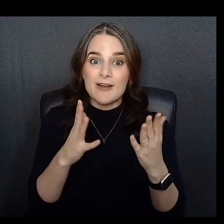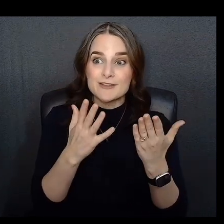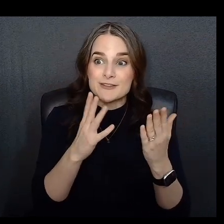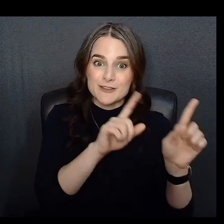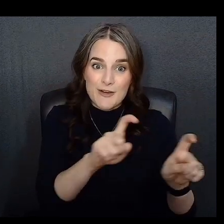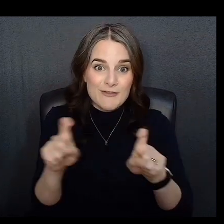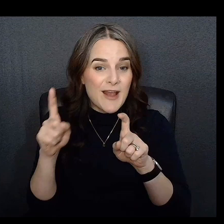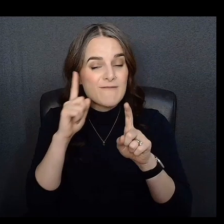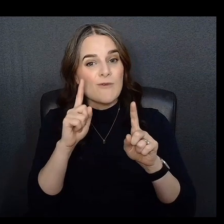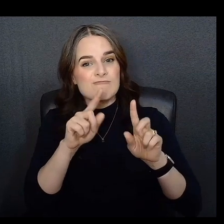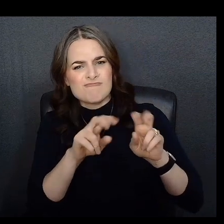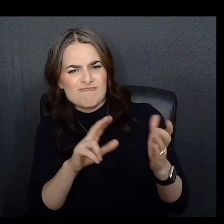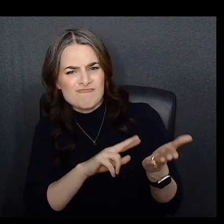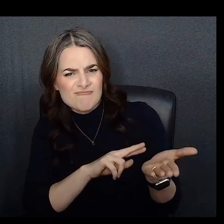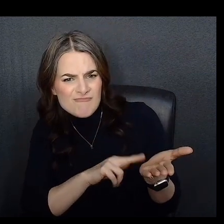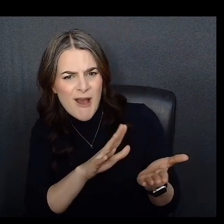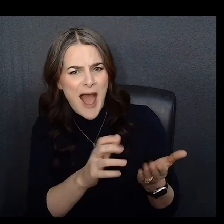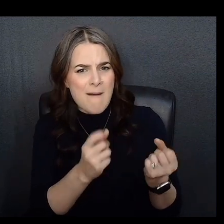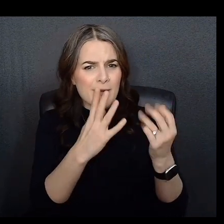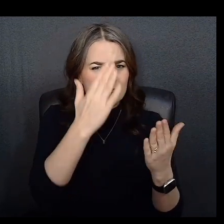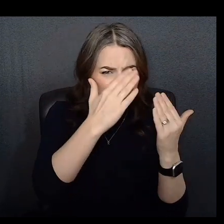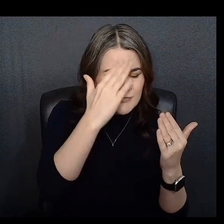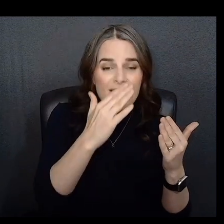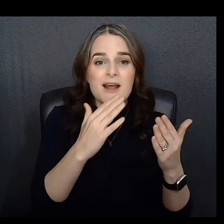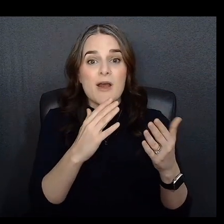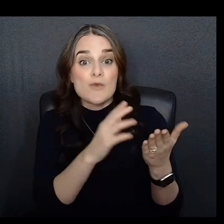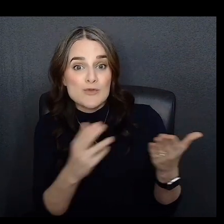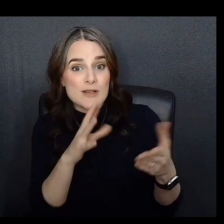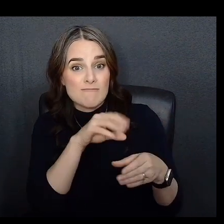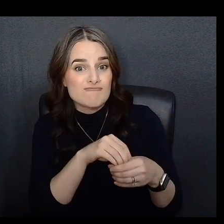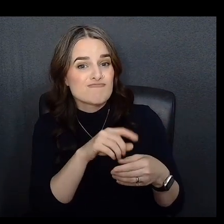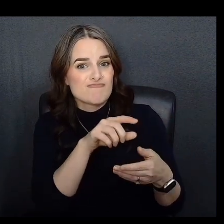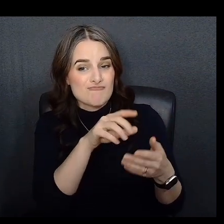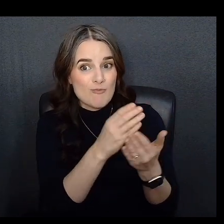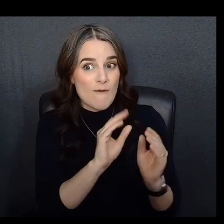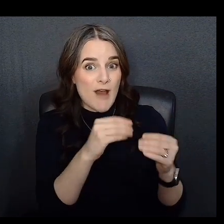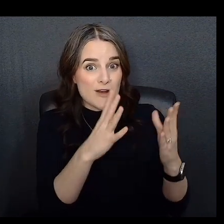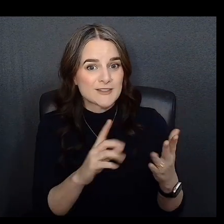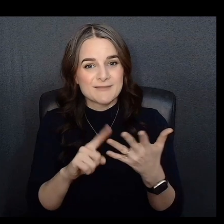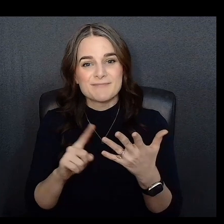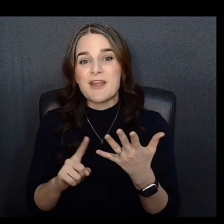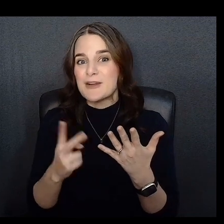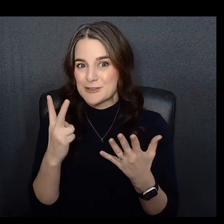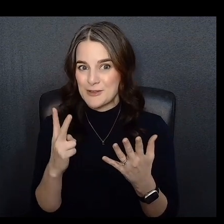and resources among providers, and finally, two technology summits, which will be live events hosted in Philadelphia and Pittsburgh